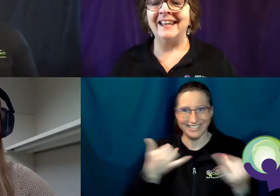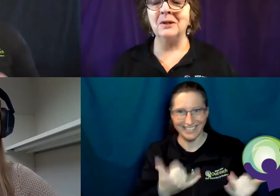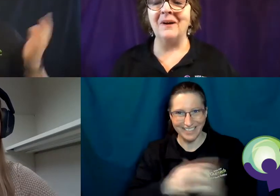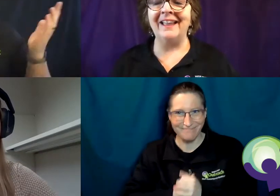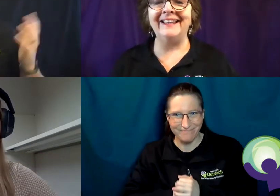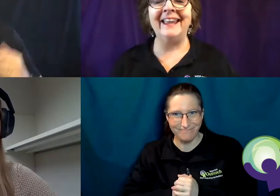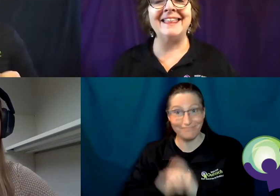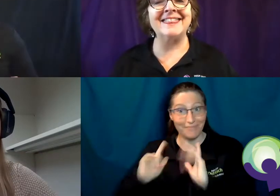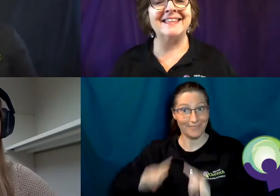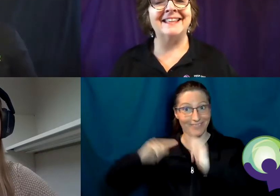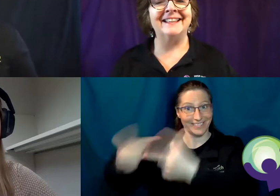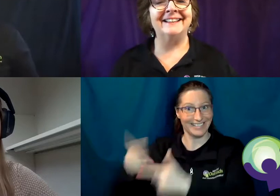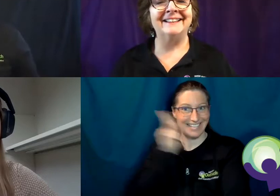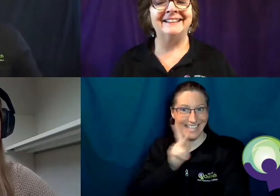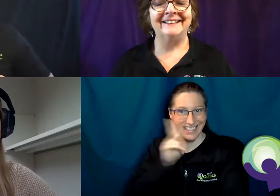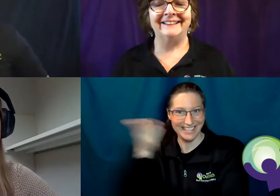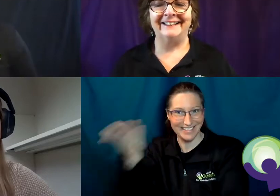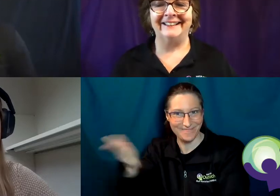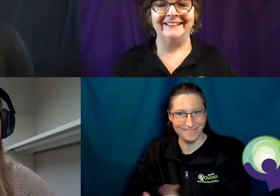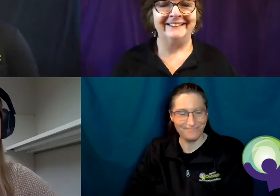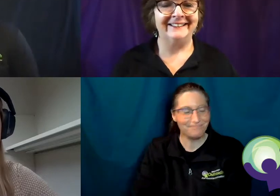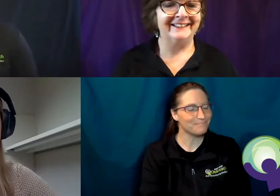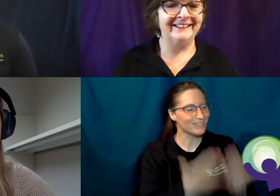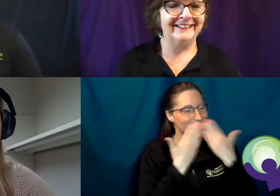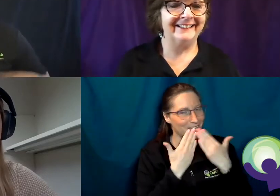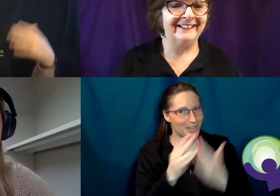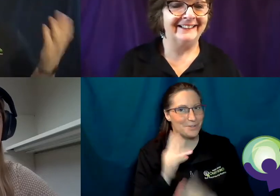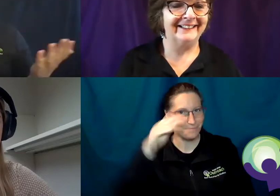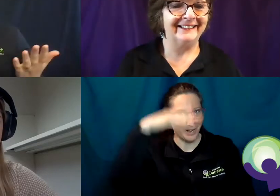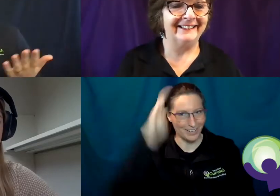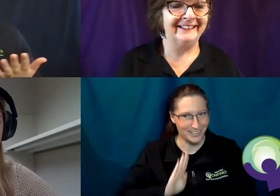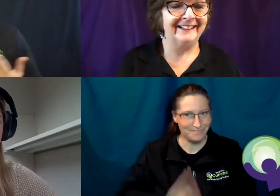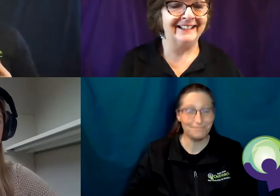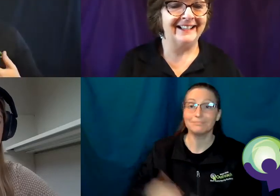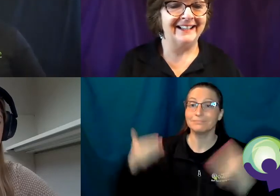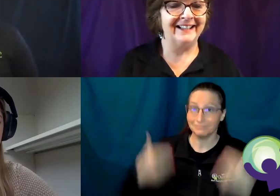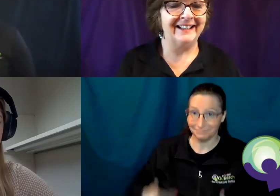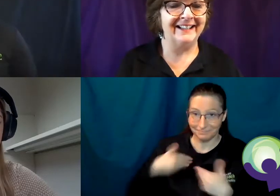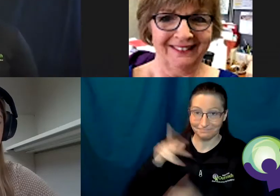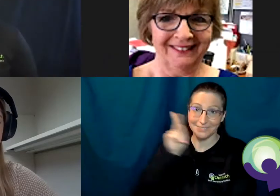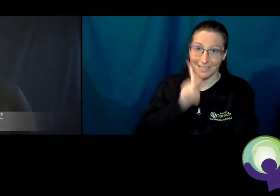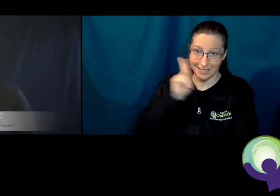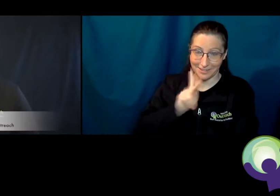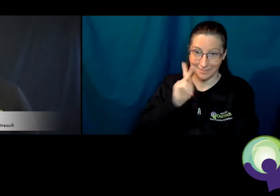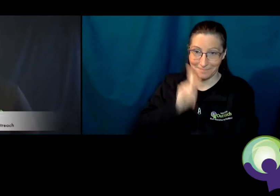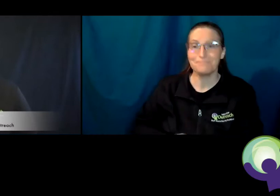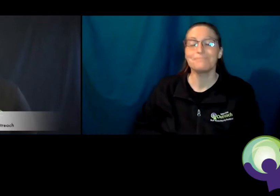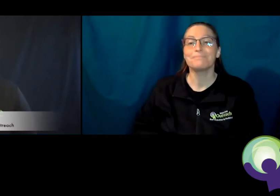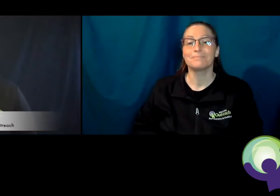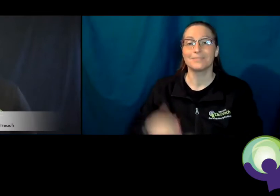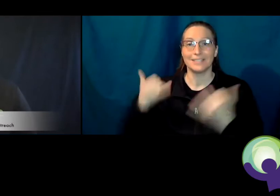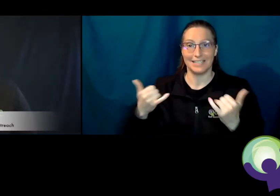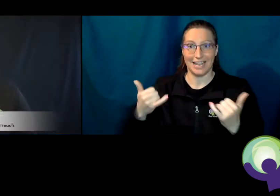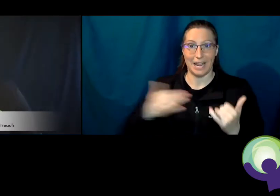Keith: Thanks Maryann. Yes, I'm Keith Burisek and today I have the pleasure of interviewing